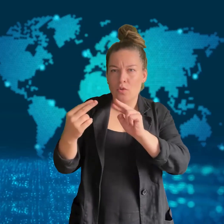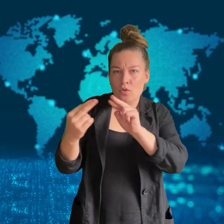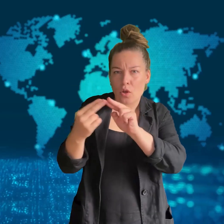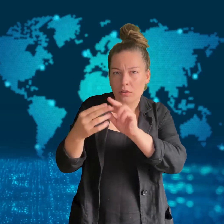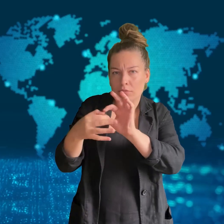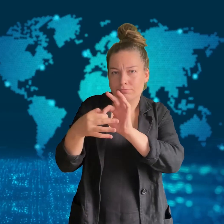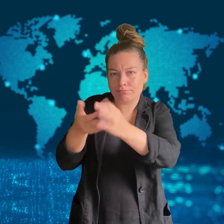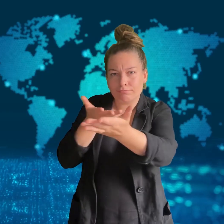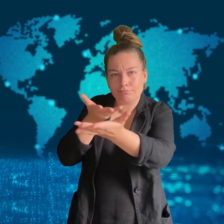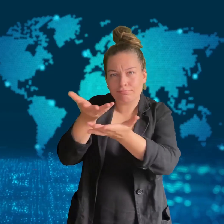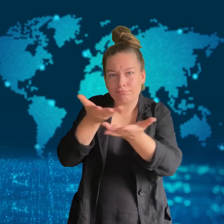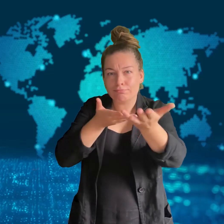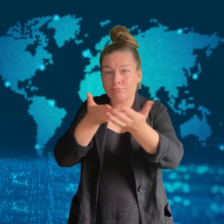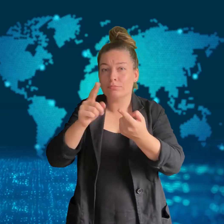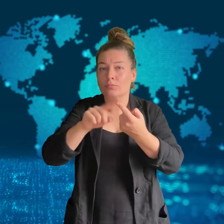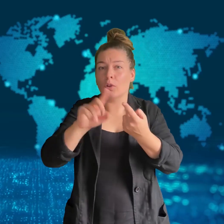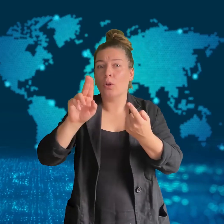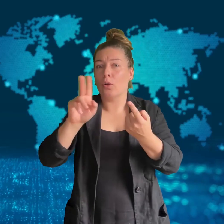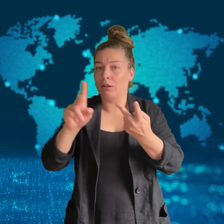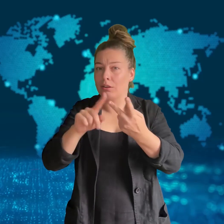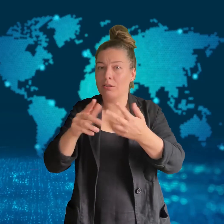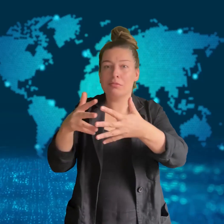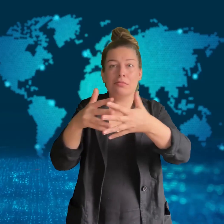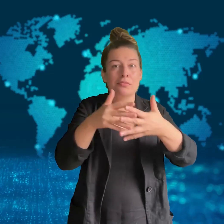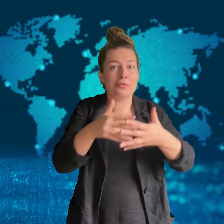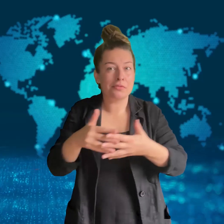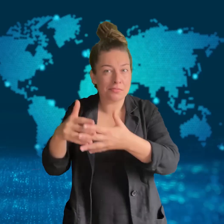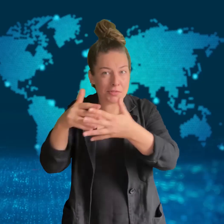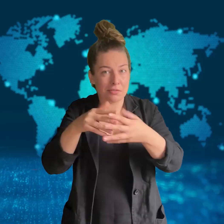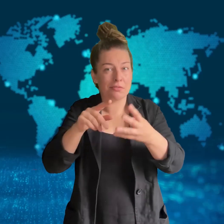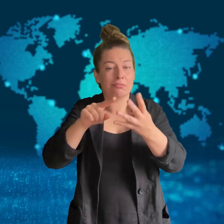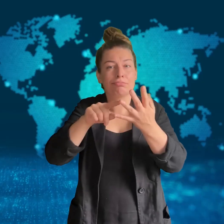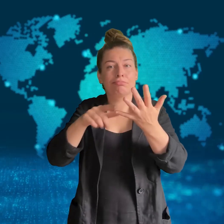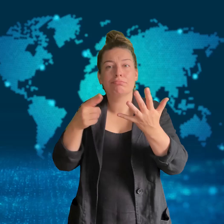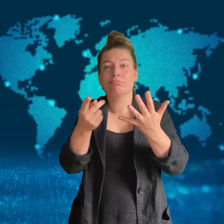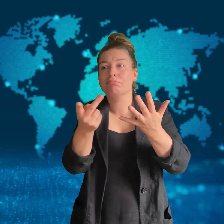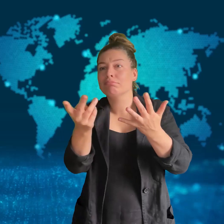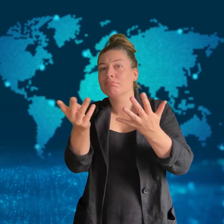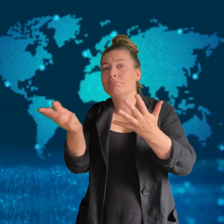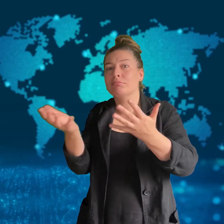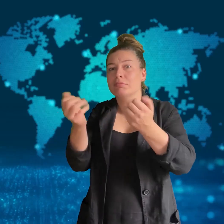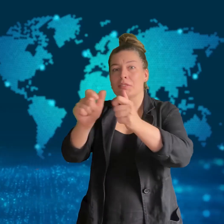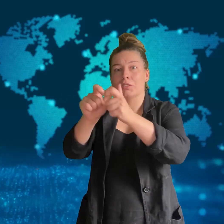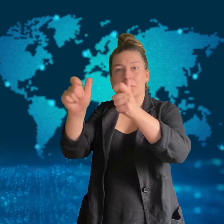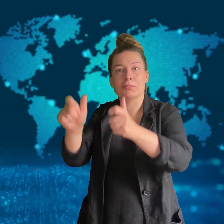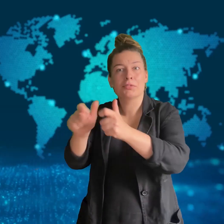in a safe compartment because Lynch did not trust cloud services.